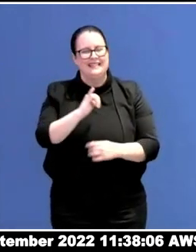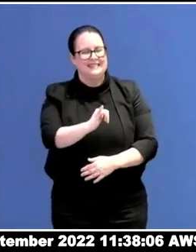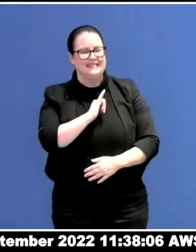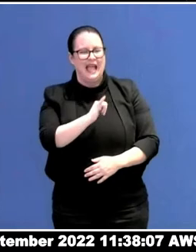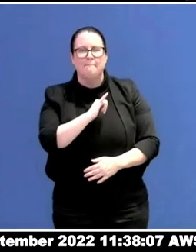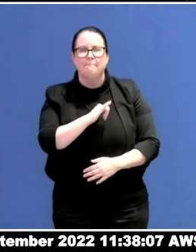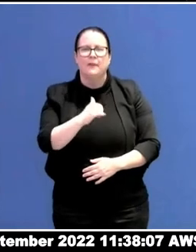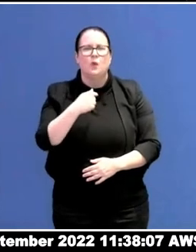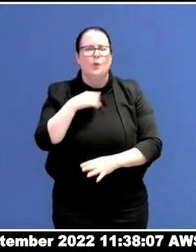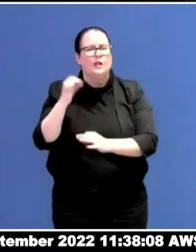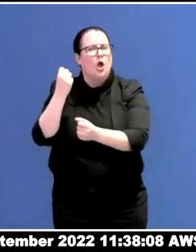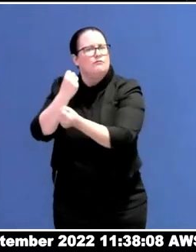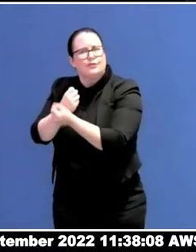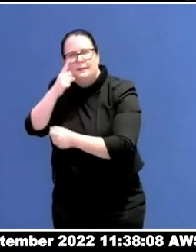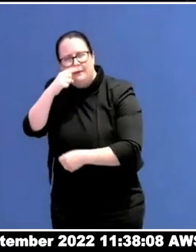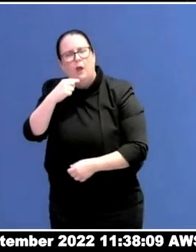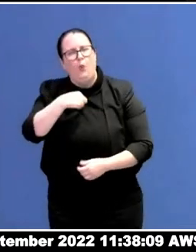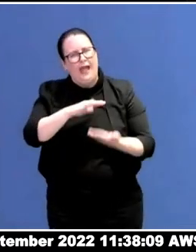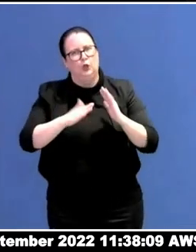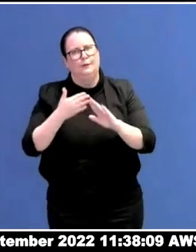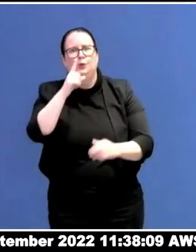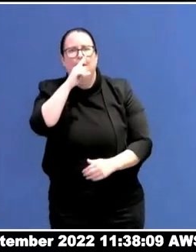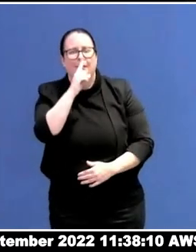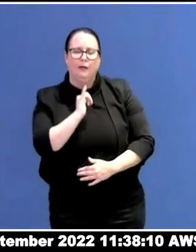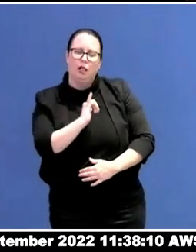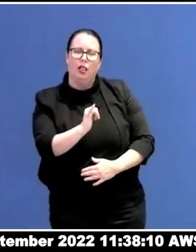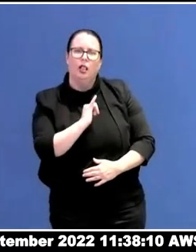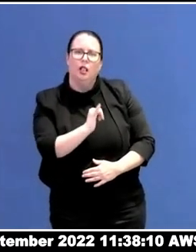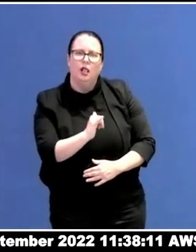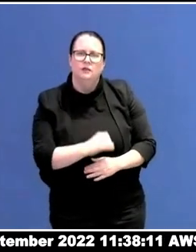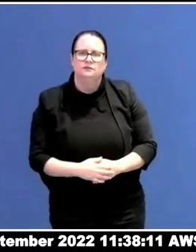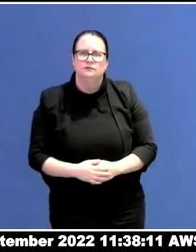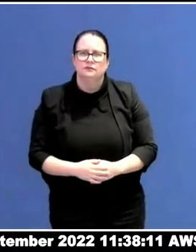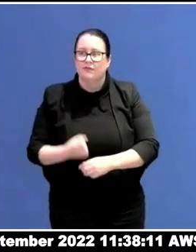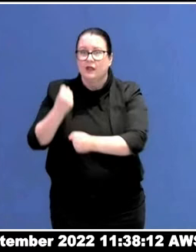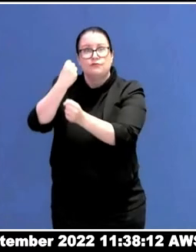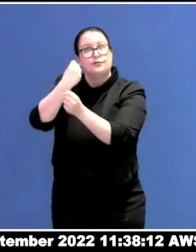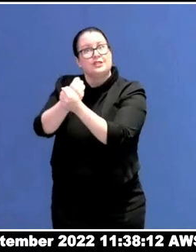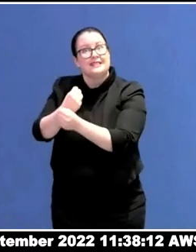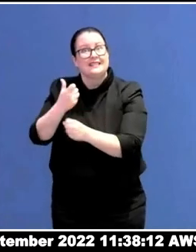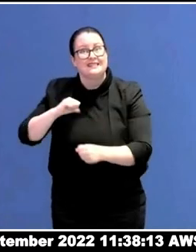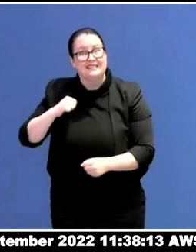prison people. Prison officers didn't have a relationship with him, and he didn't trust